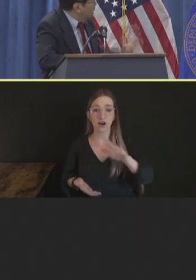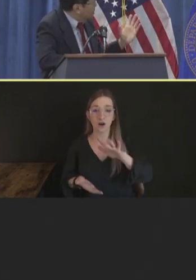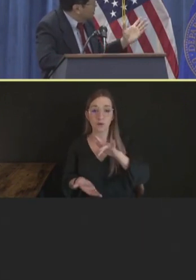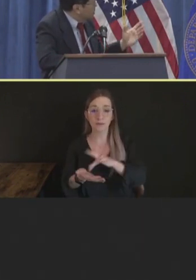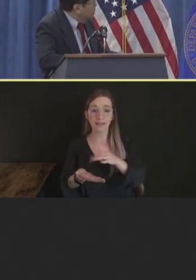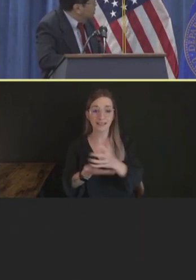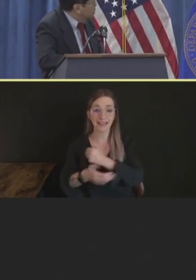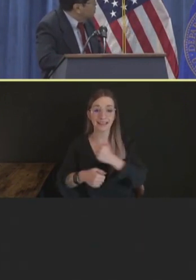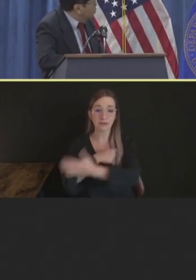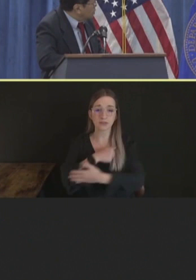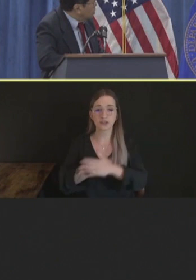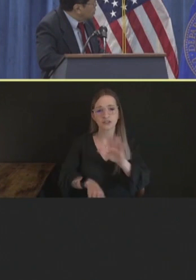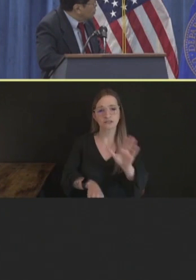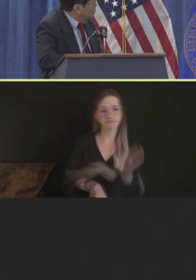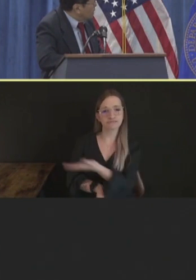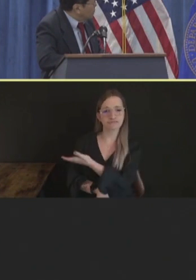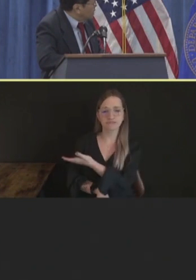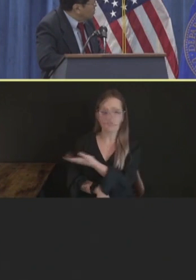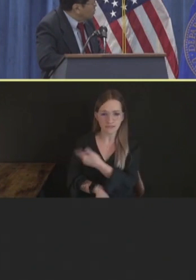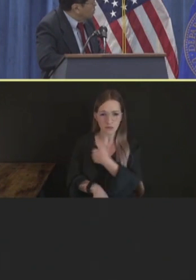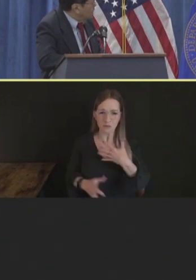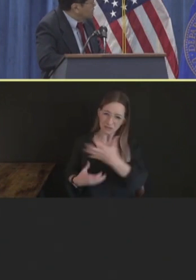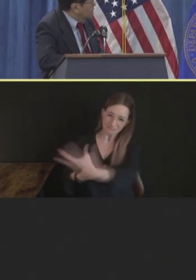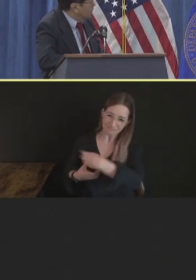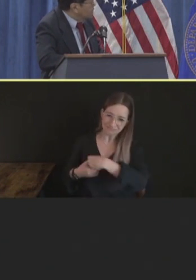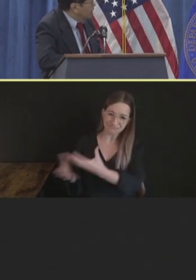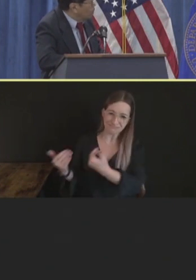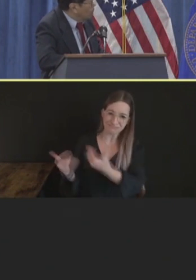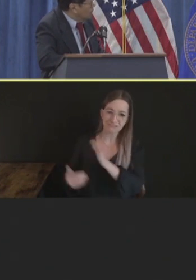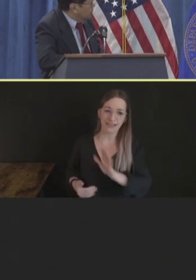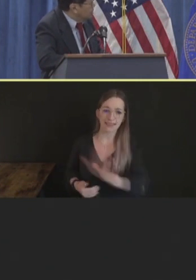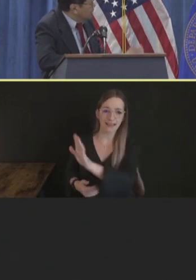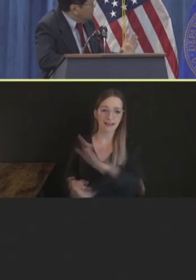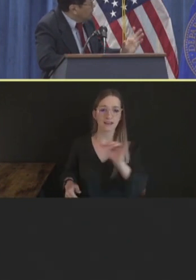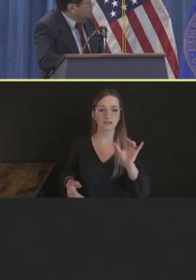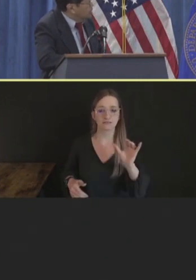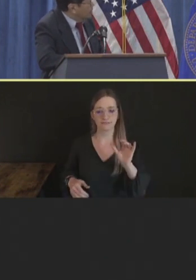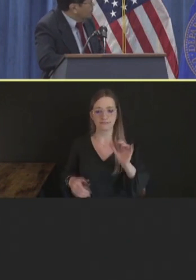And then there's this project called the Global Vaccine Data Network that is making some efforts